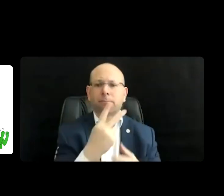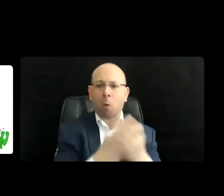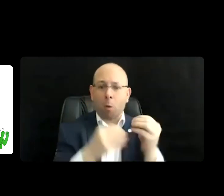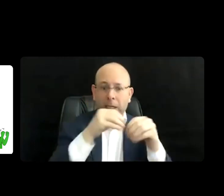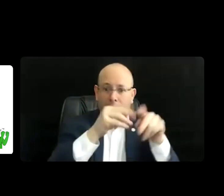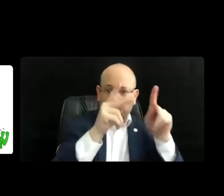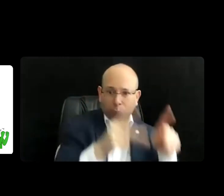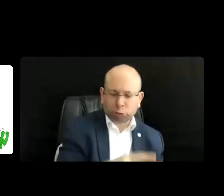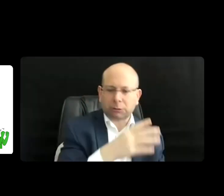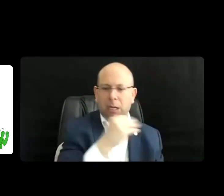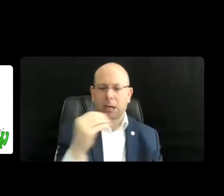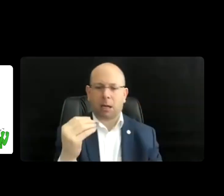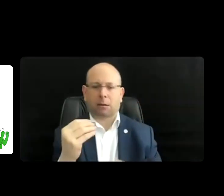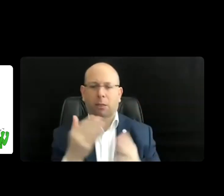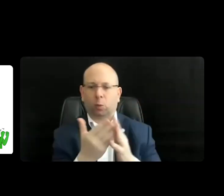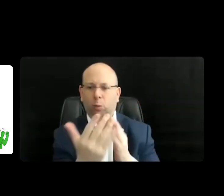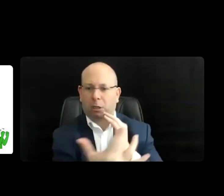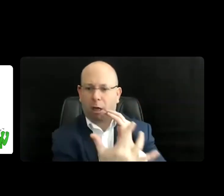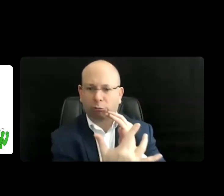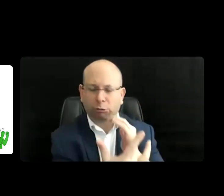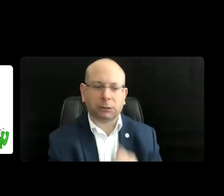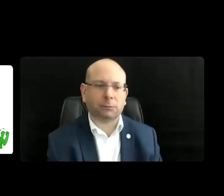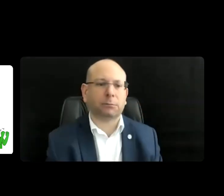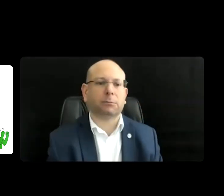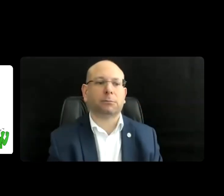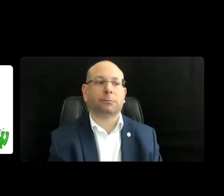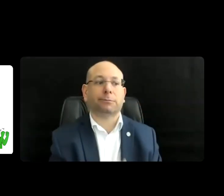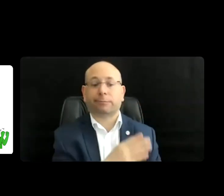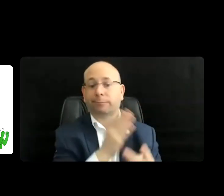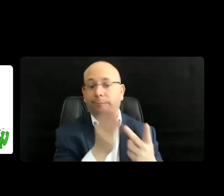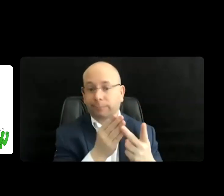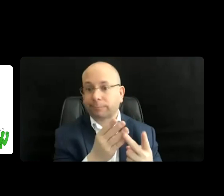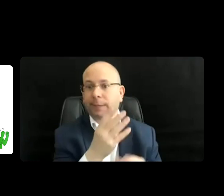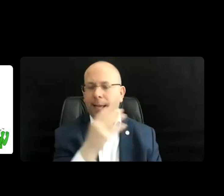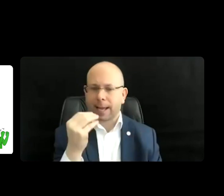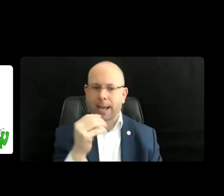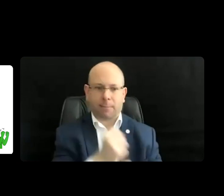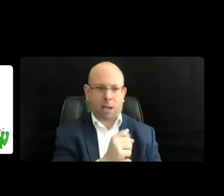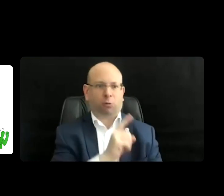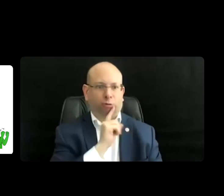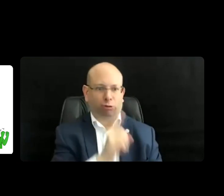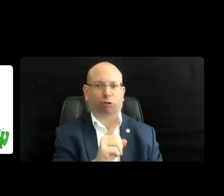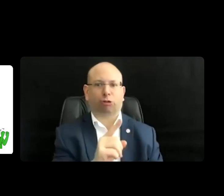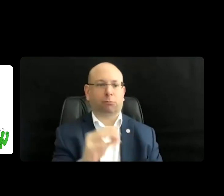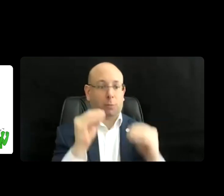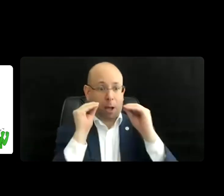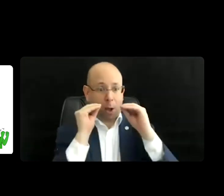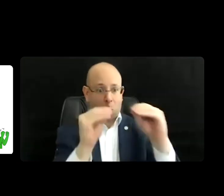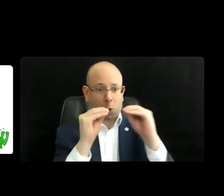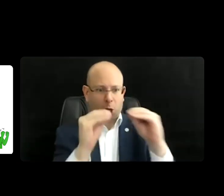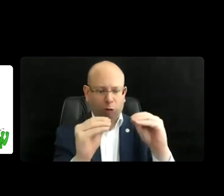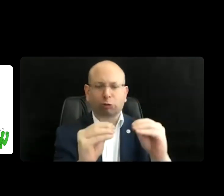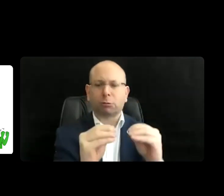currently existed within the education system are issues that we look at and remediate during this time.